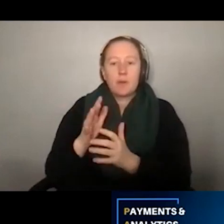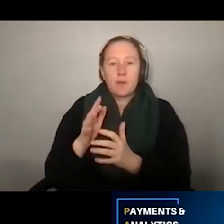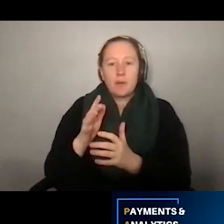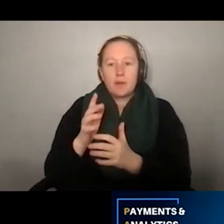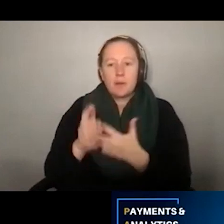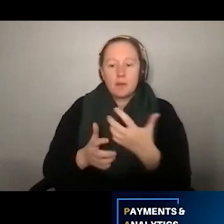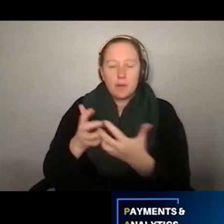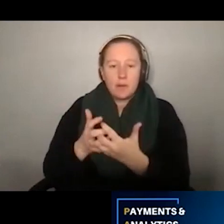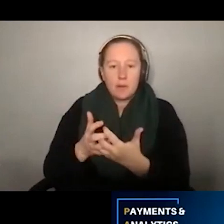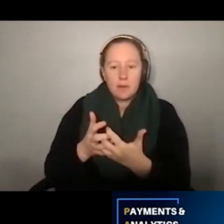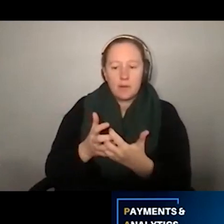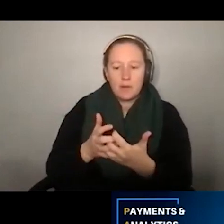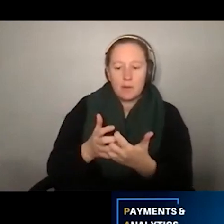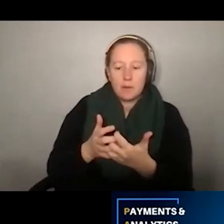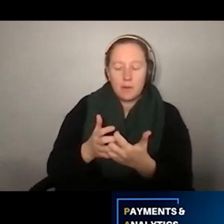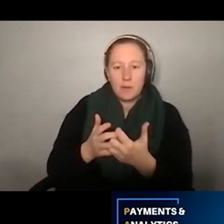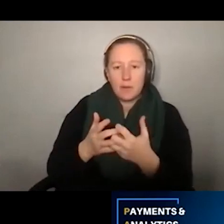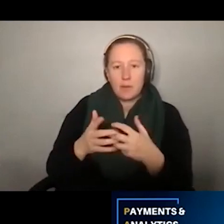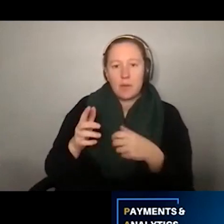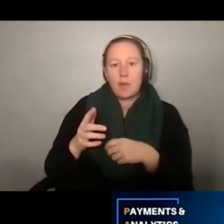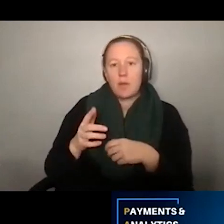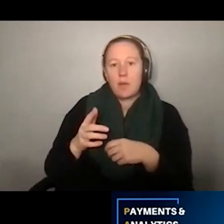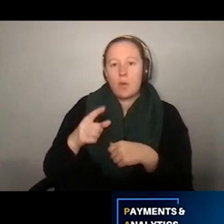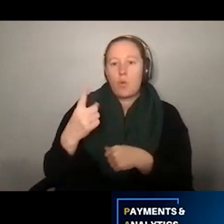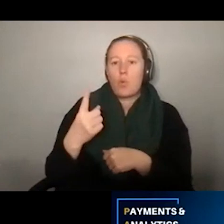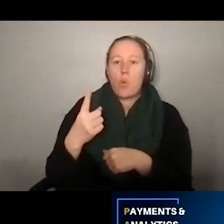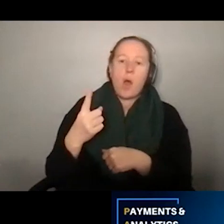you just have one box to be providing the justification.